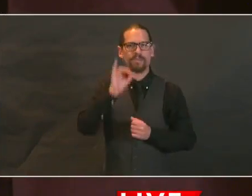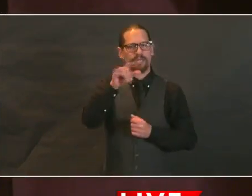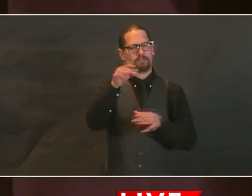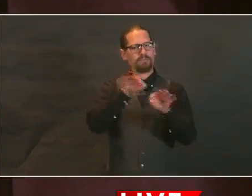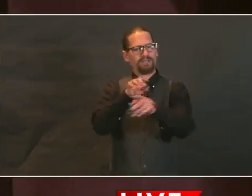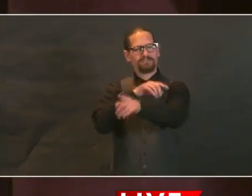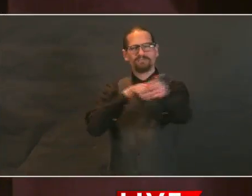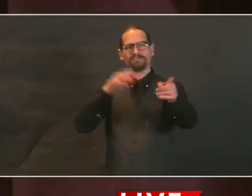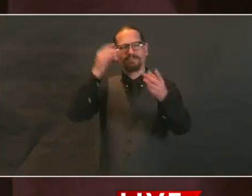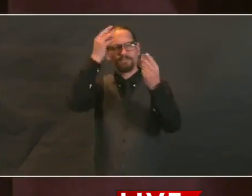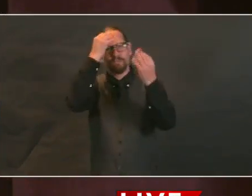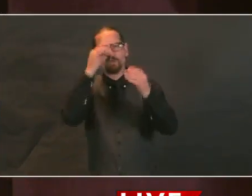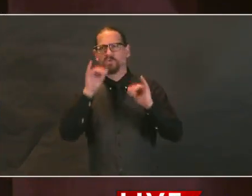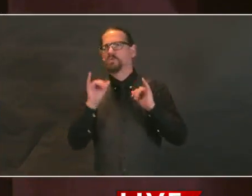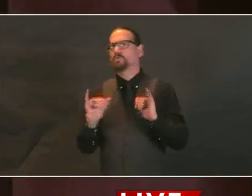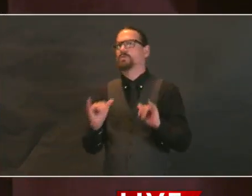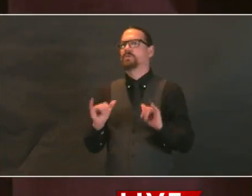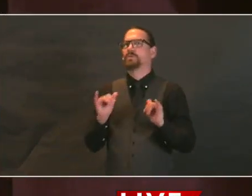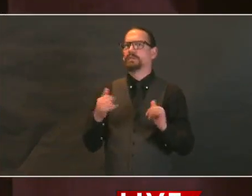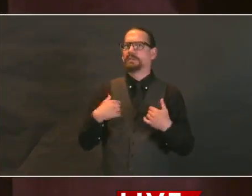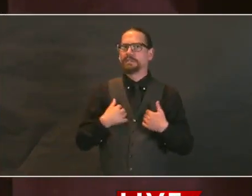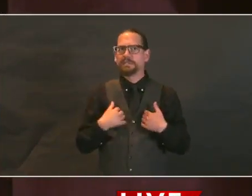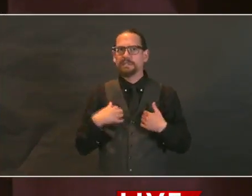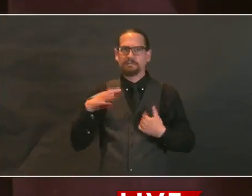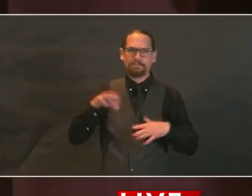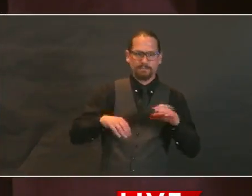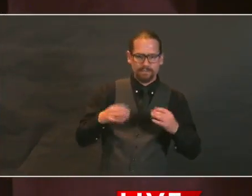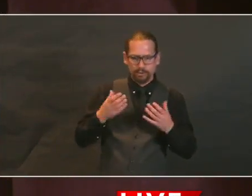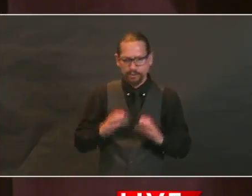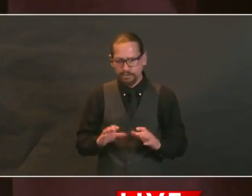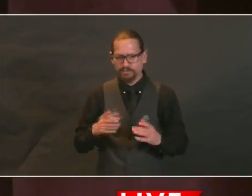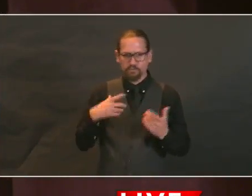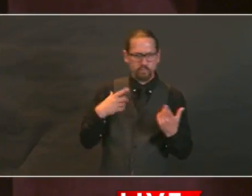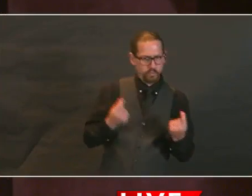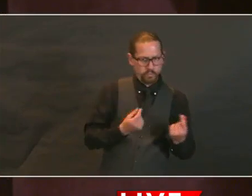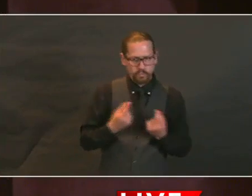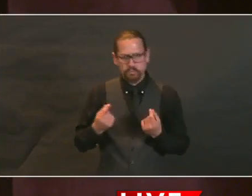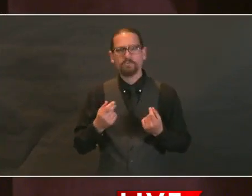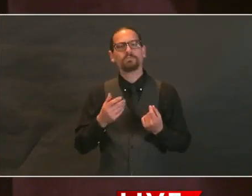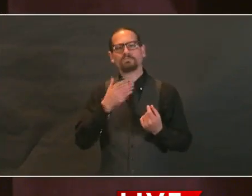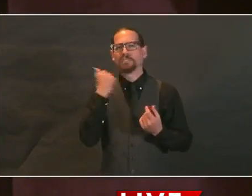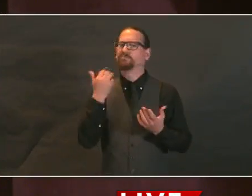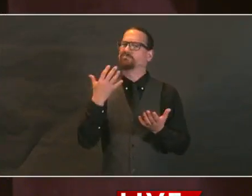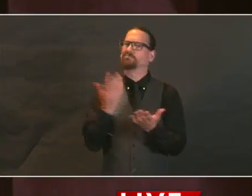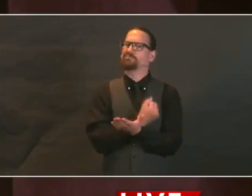50% OF PEOPLE 75 IN OLD DID GET AND INFECTED WITH